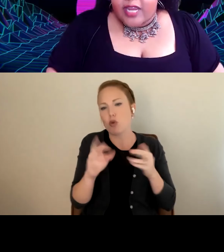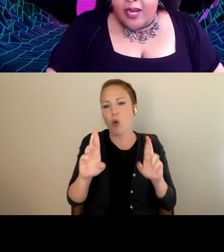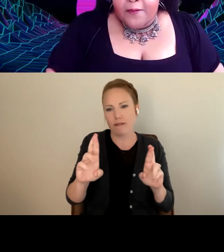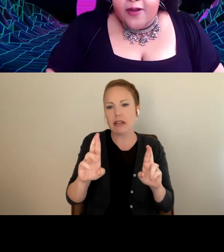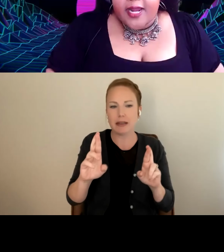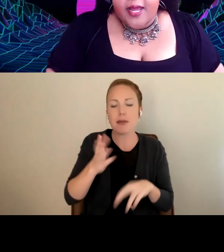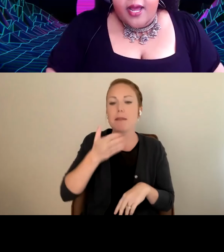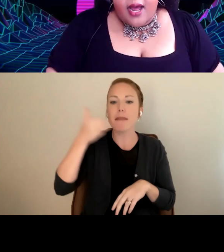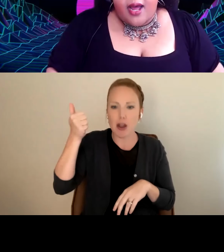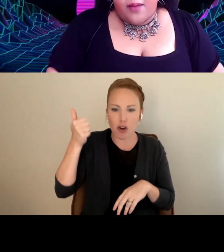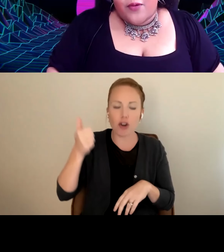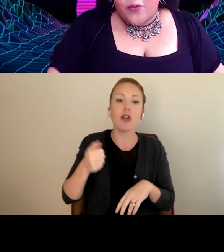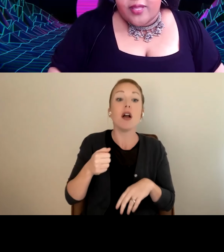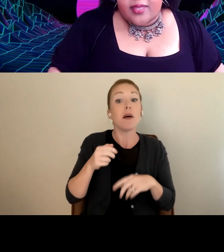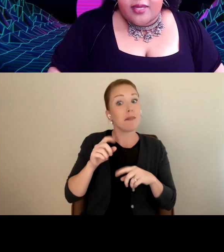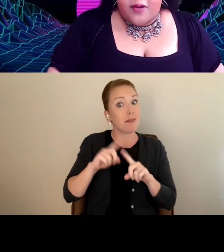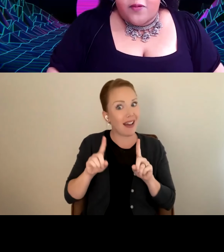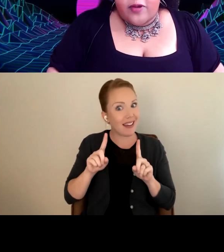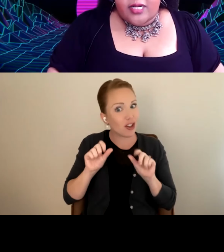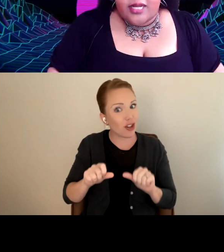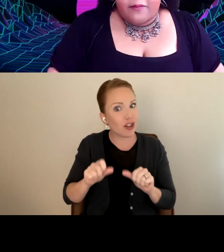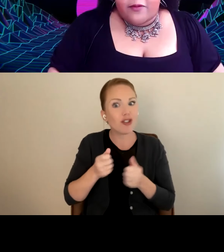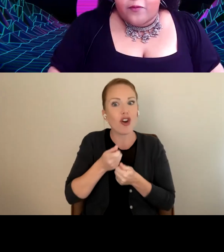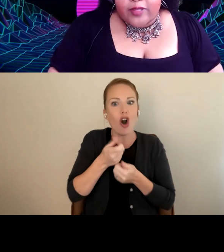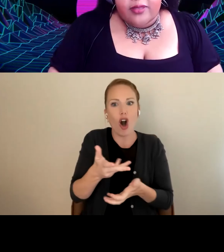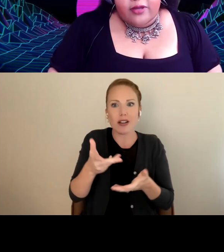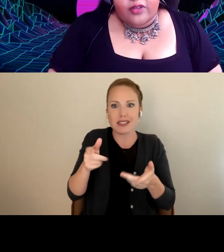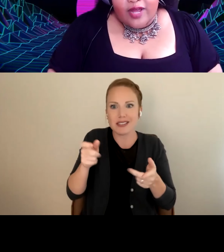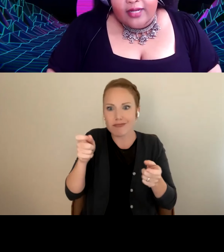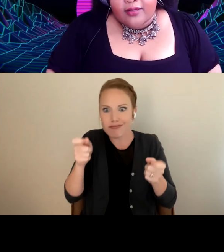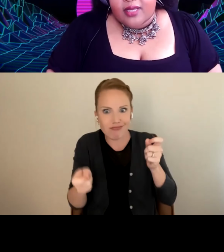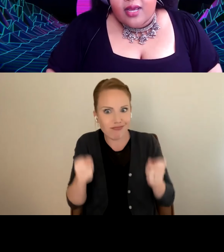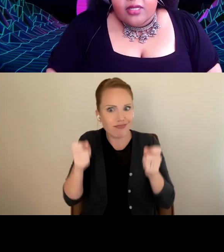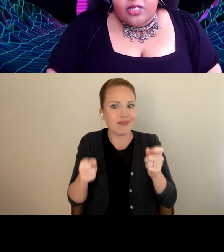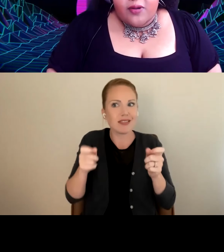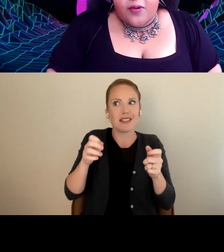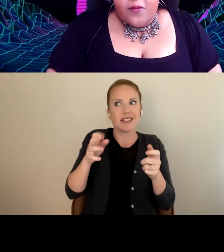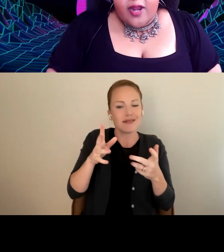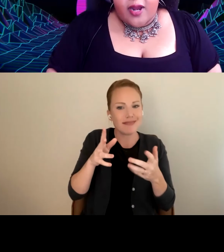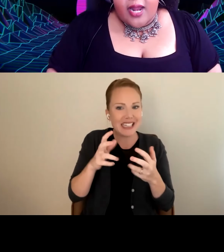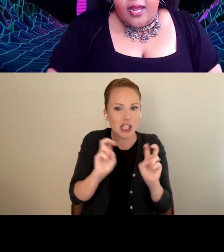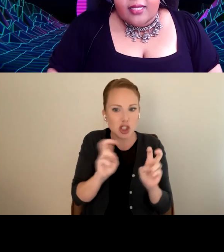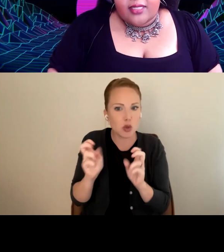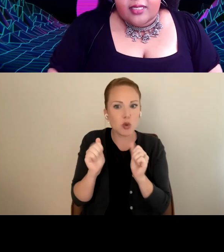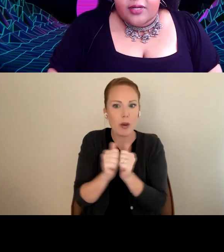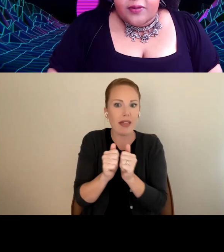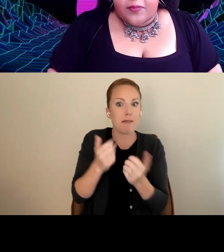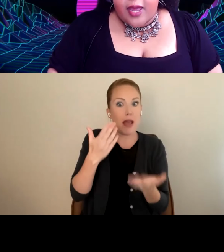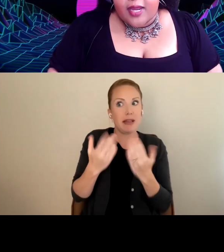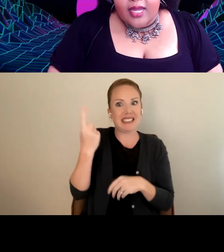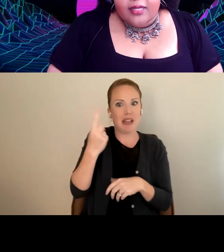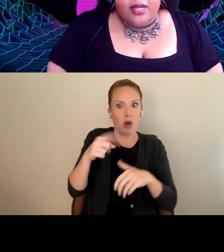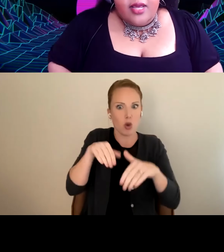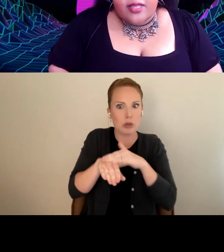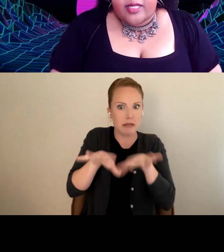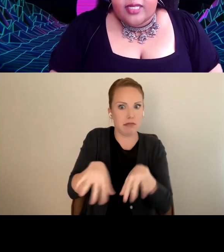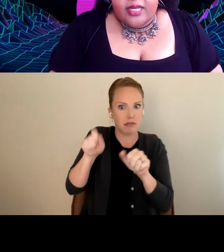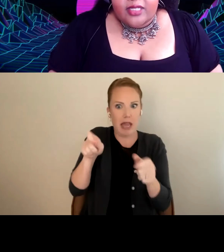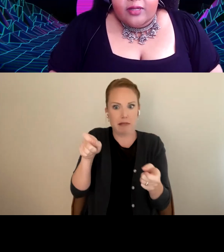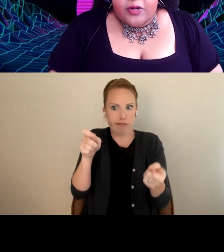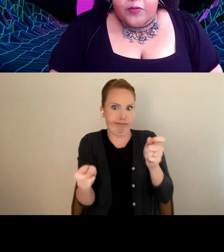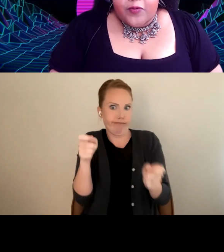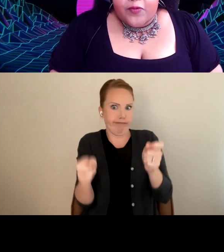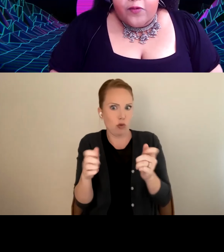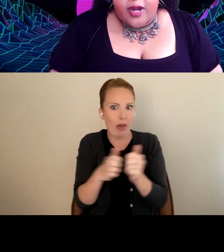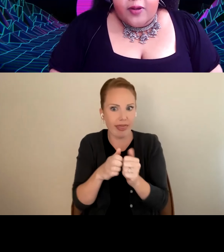tampering with wanting to tamper with those files. So, whereas again, this is where